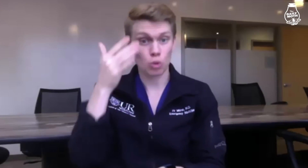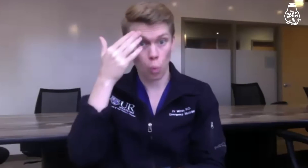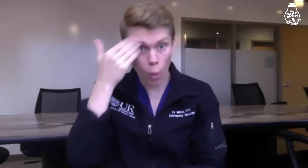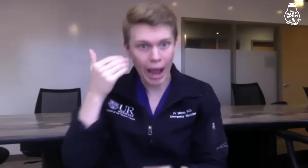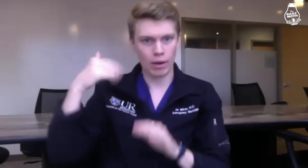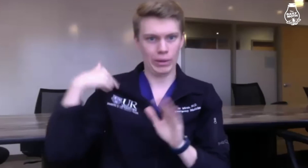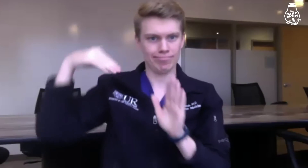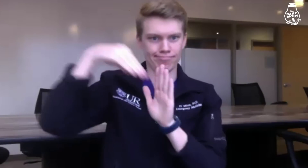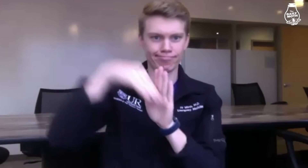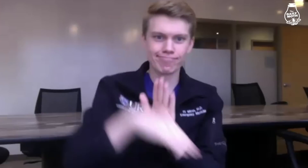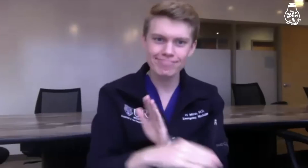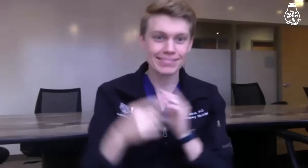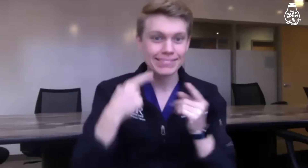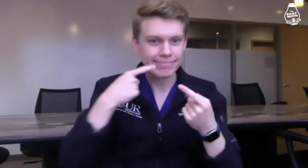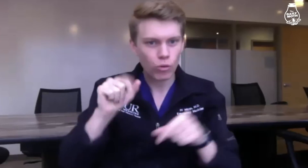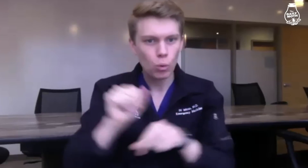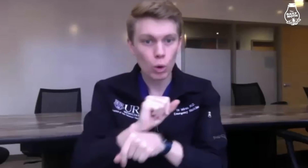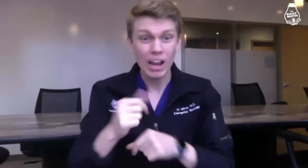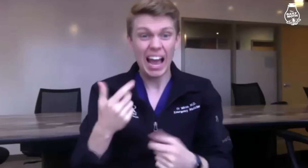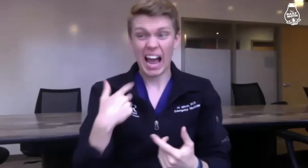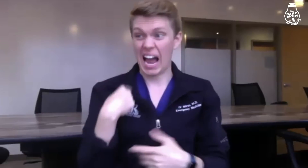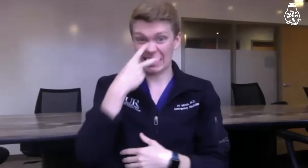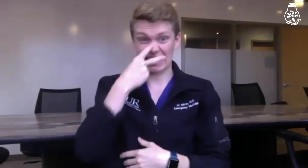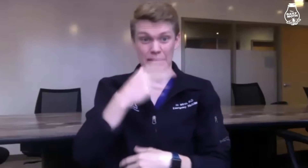That's why cases are going down. It's working.